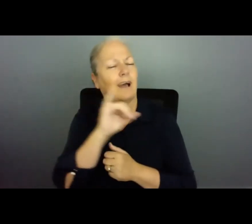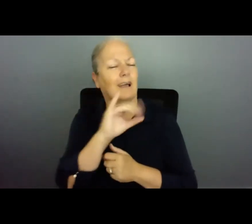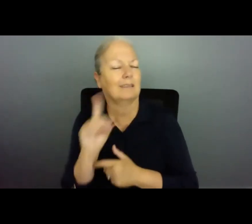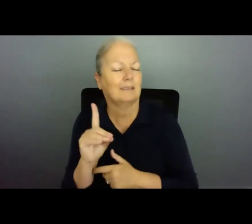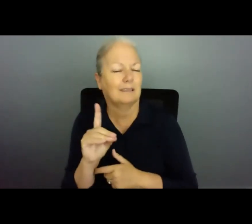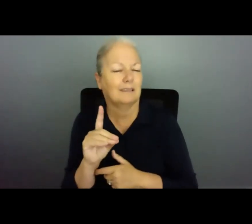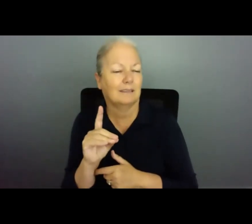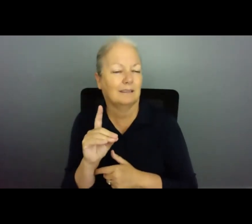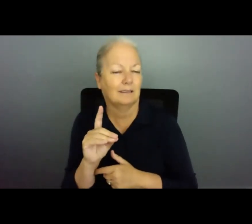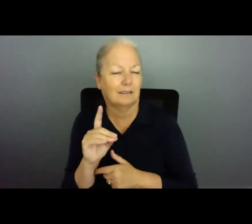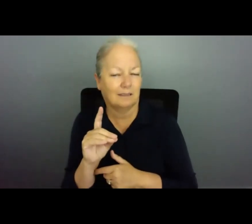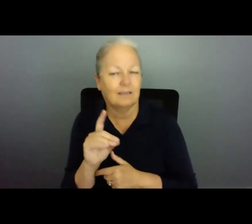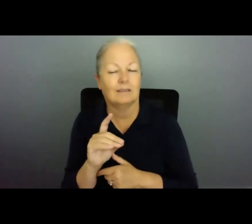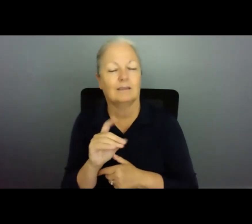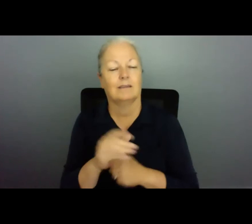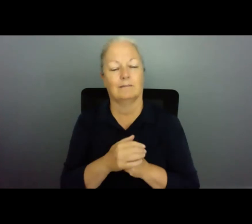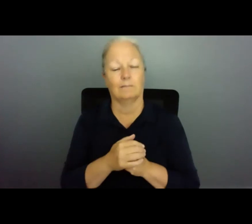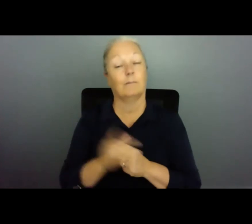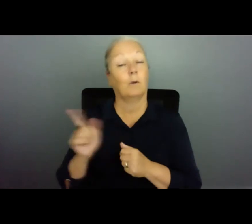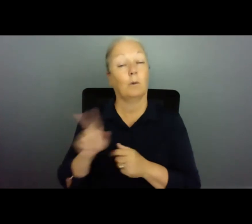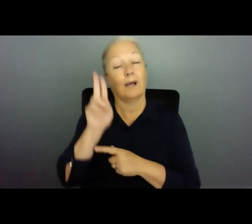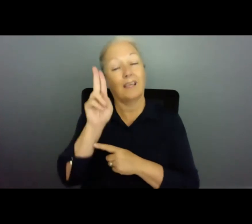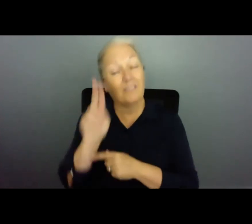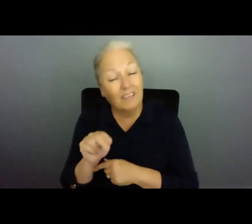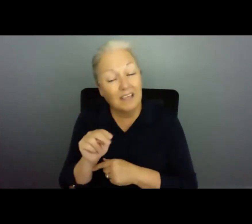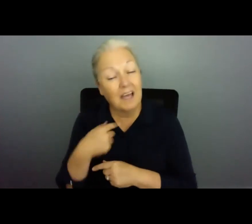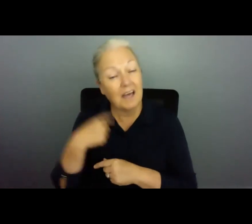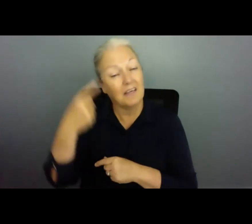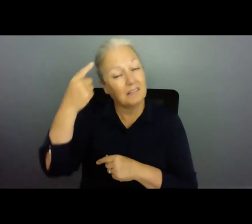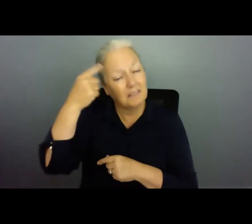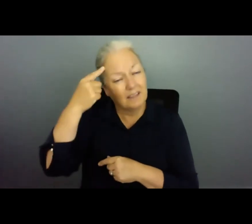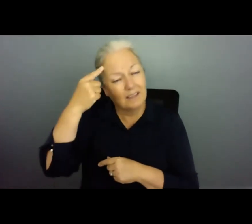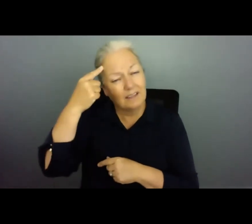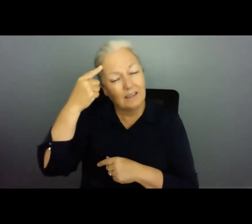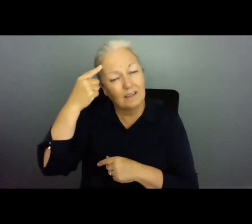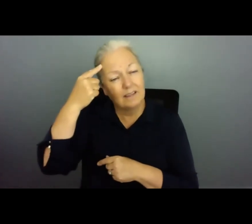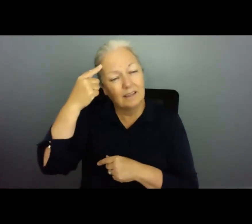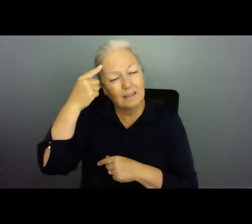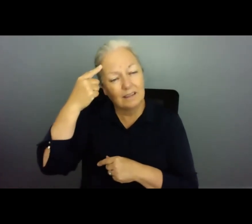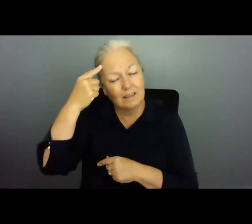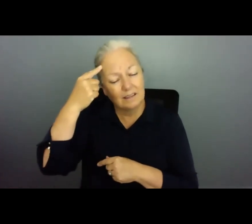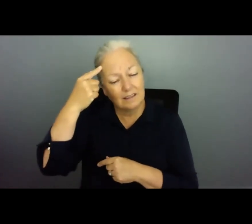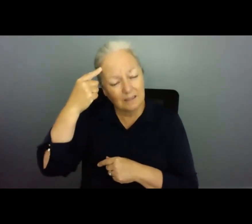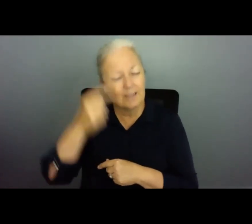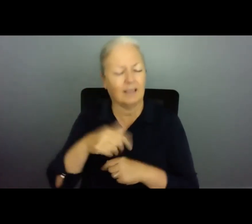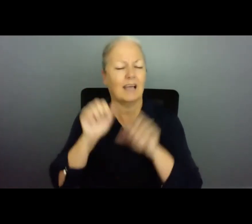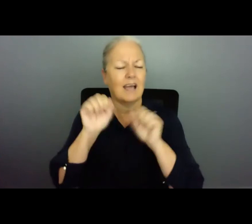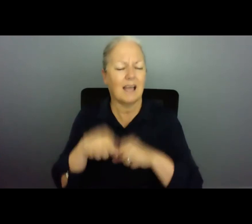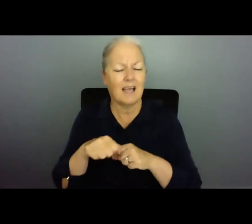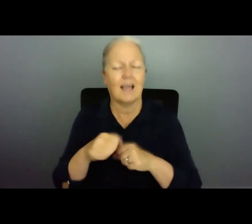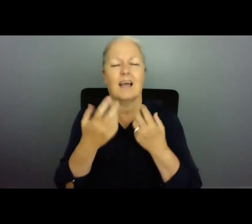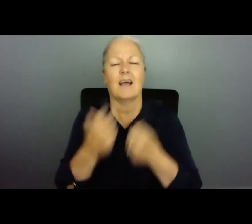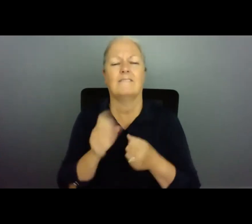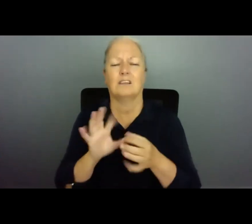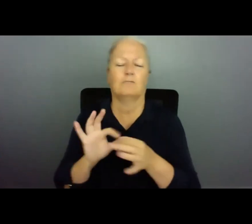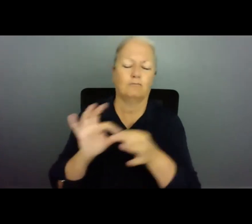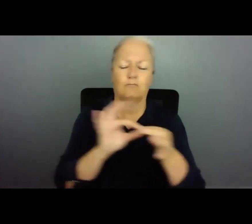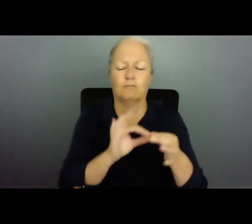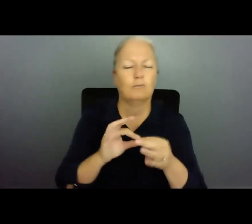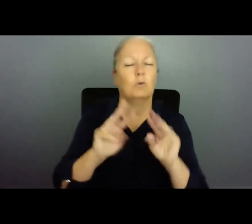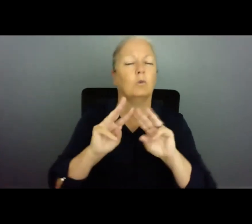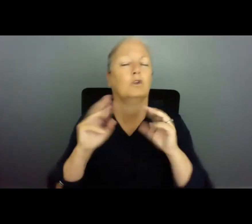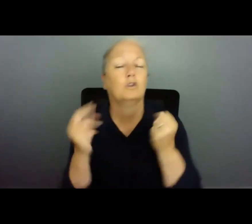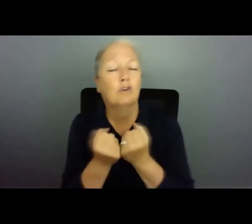united nations can organized on non-unified workshops and forums like this side event